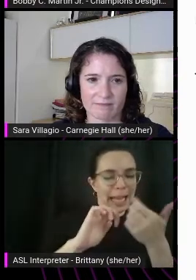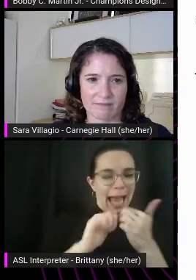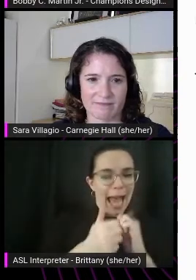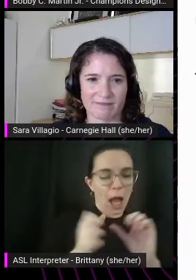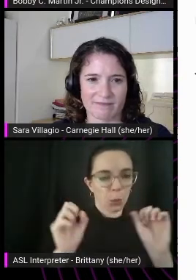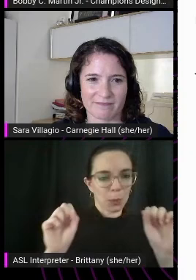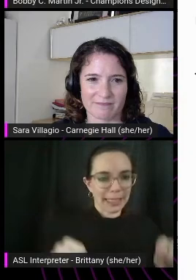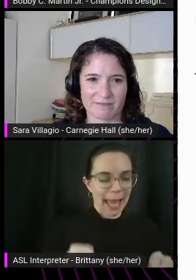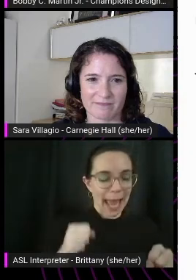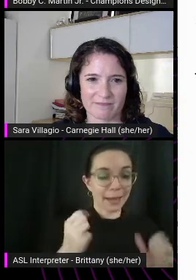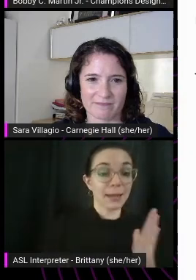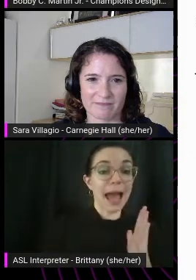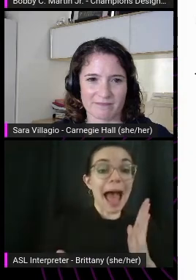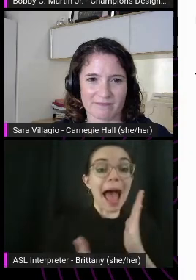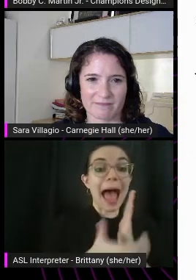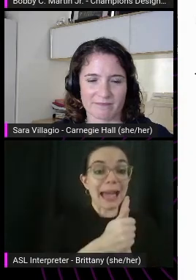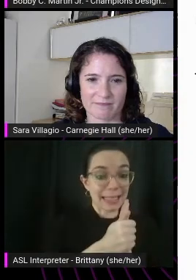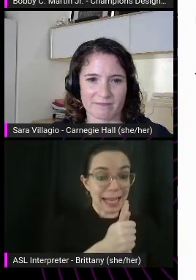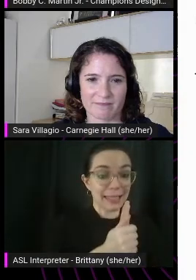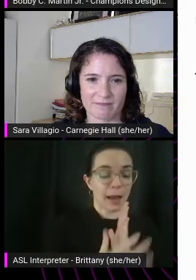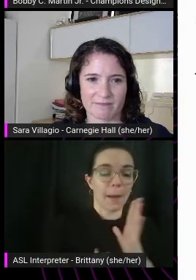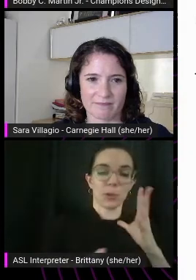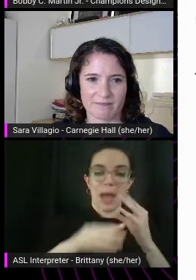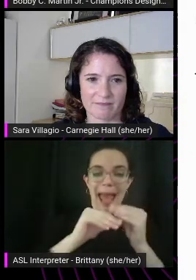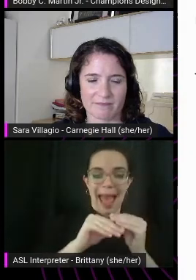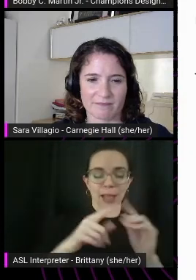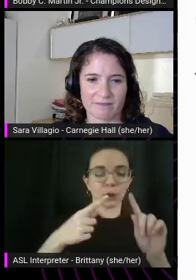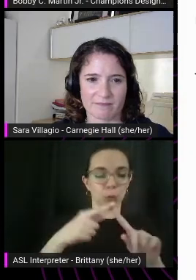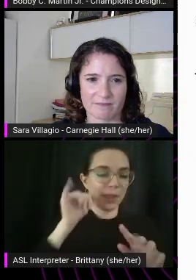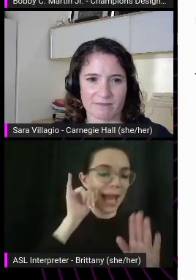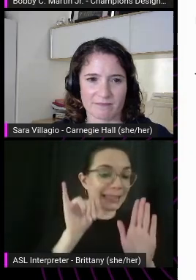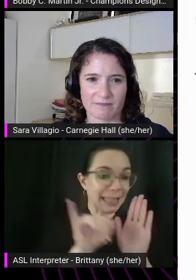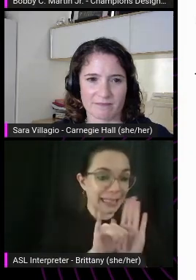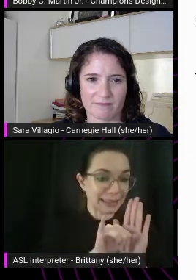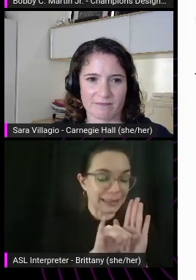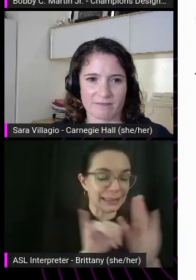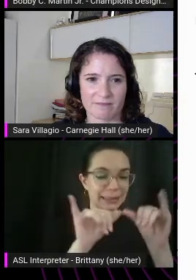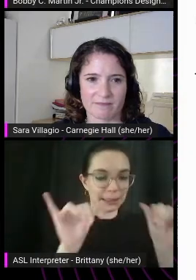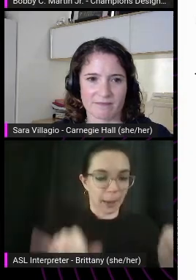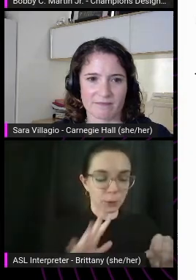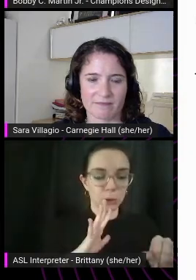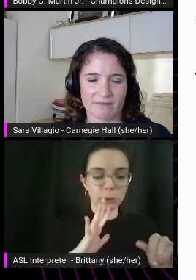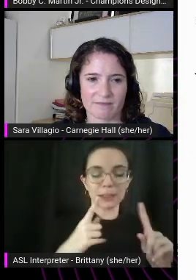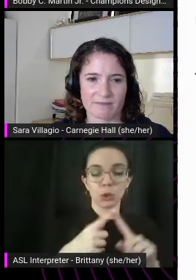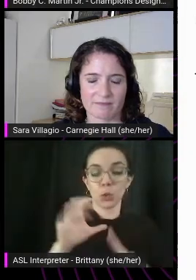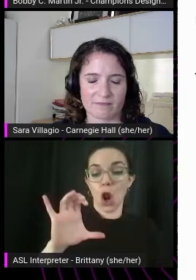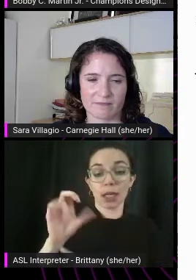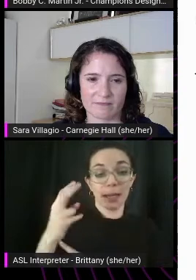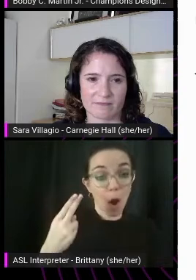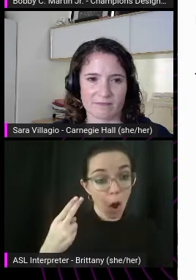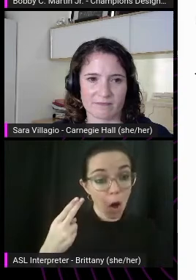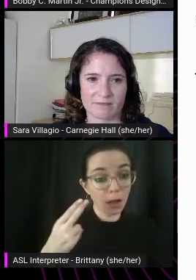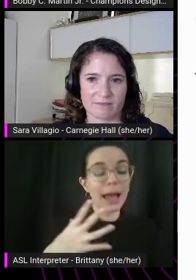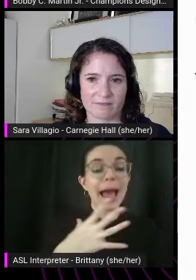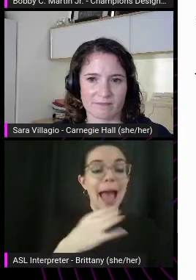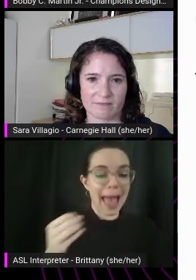identity system, to again, speak to both Carnegie Hall as well as Weill Music Institute